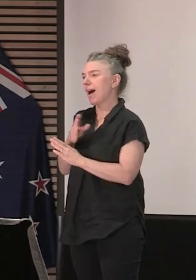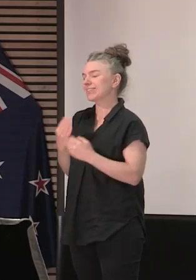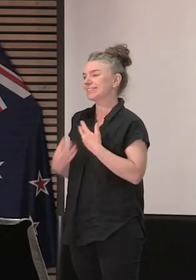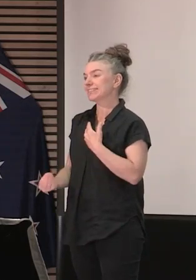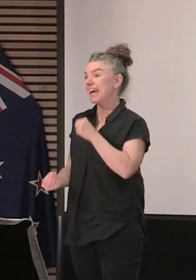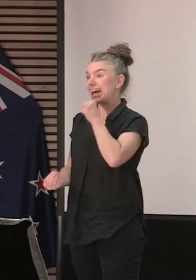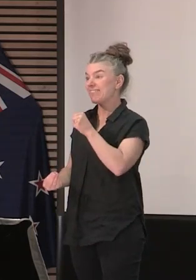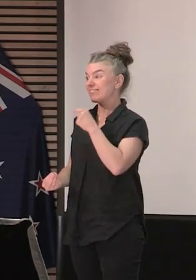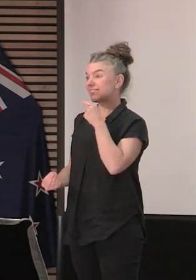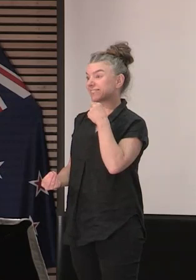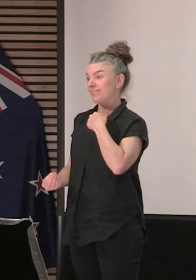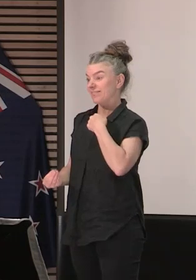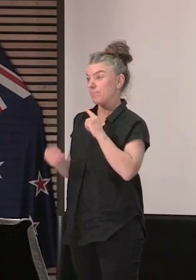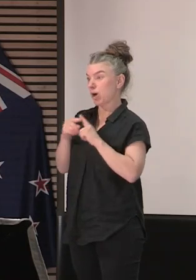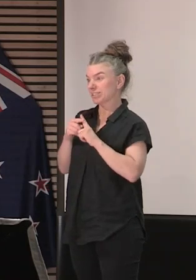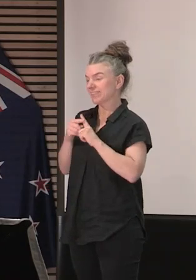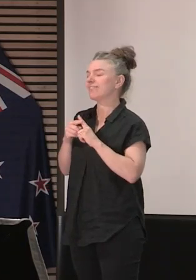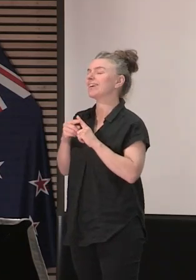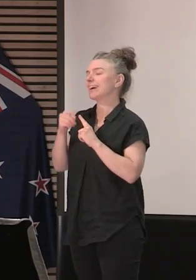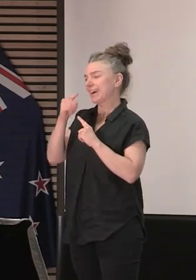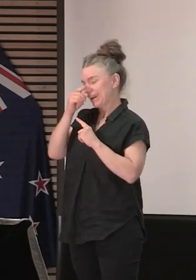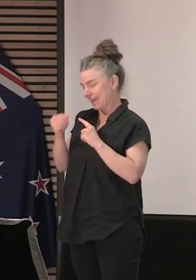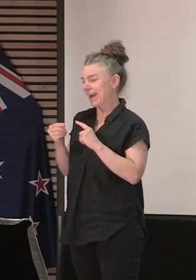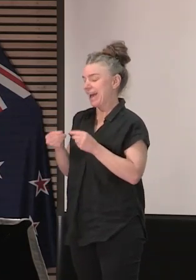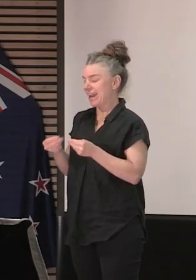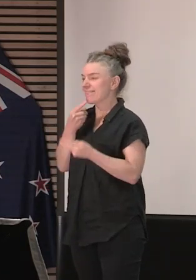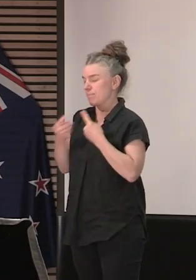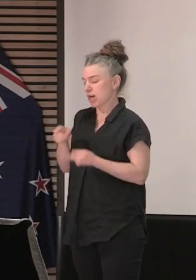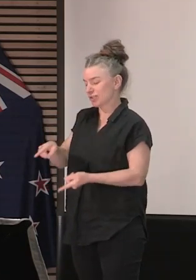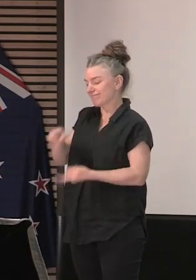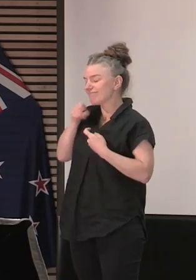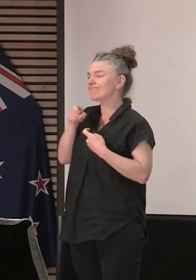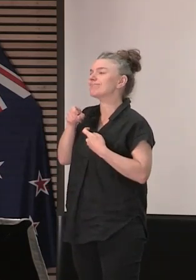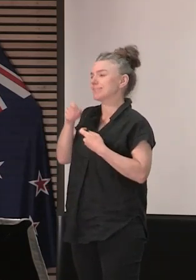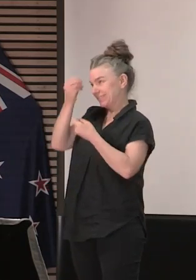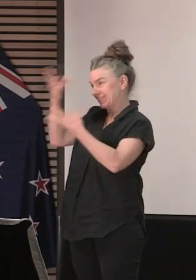Closecontacts can then beautomatically notified if theyneed to self-isolate.